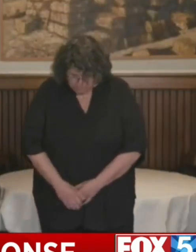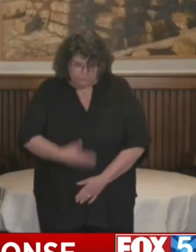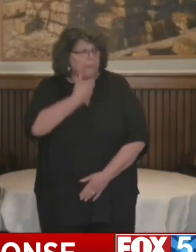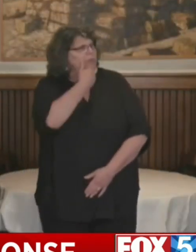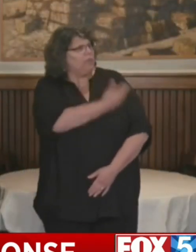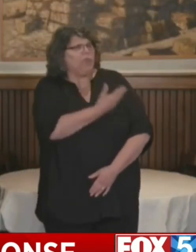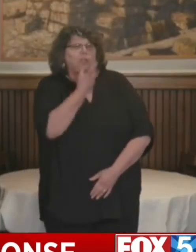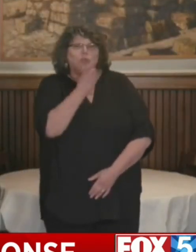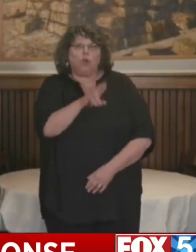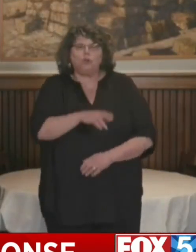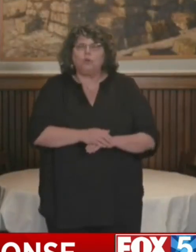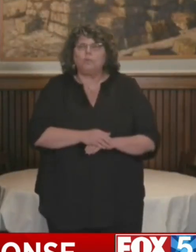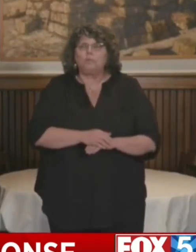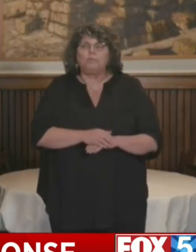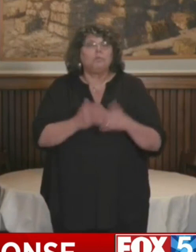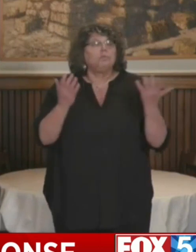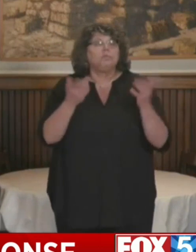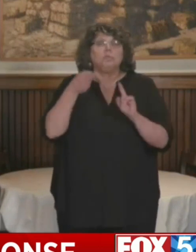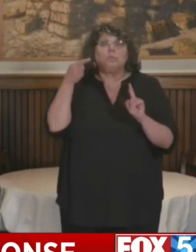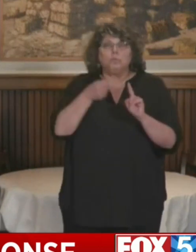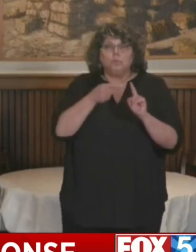I'LL TURN IT BACK TO THE